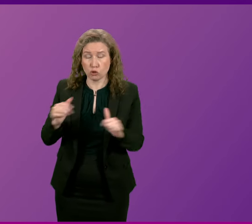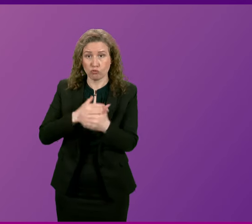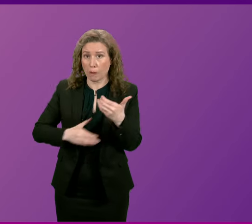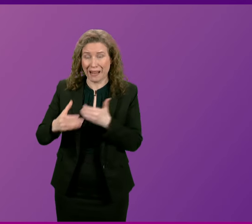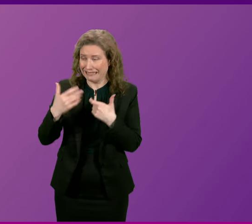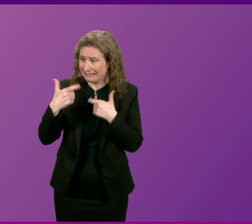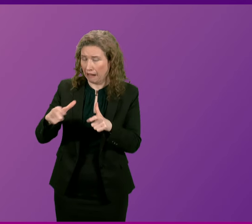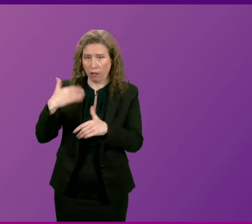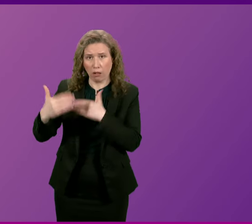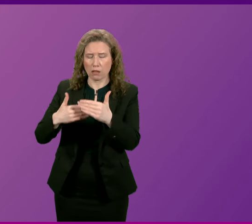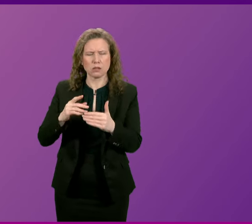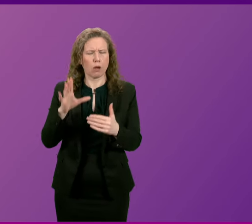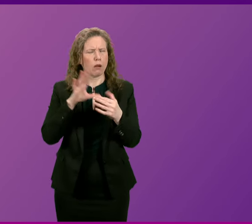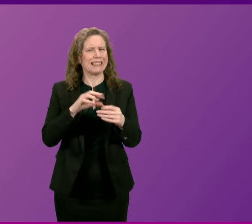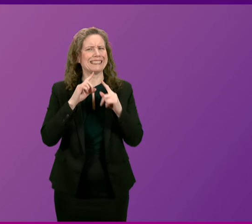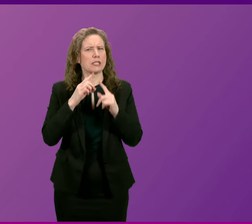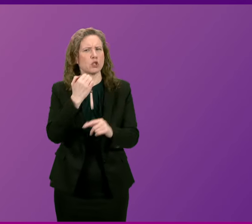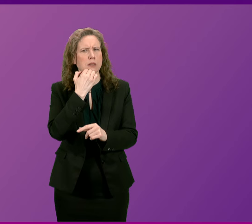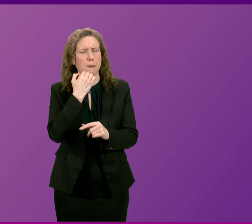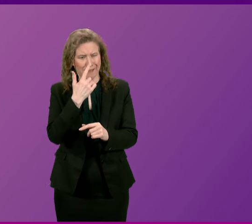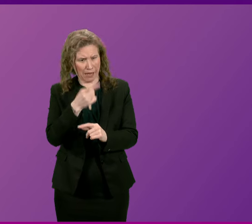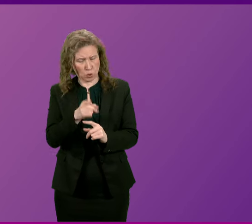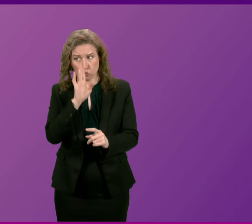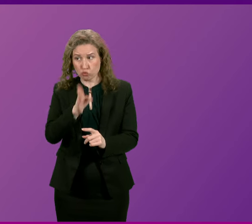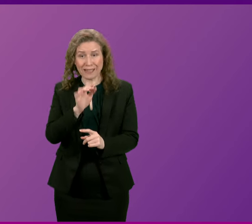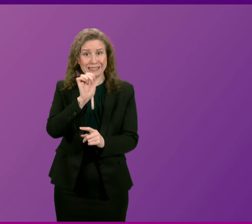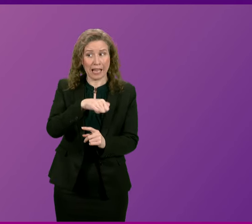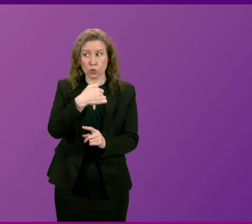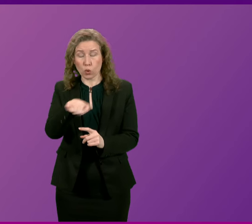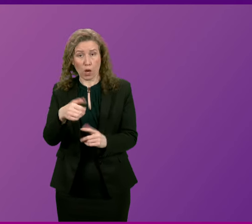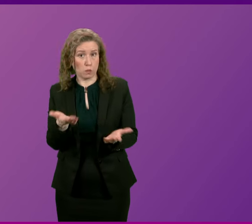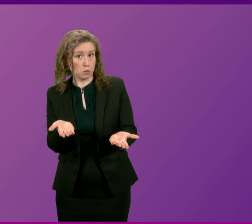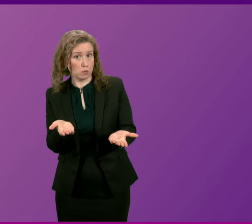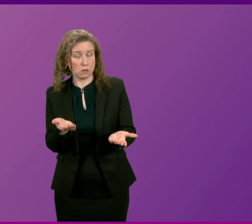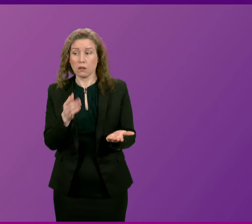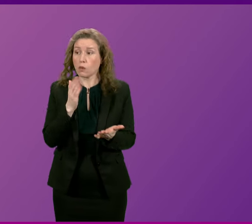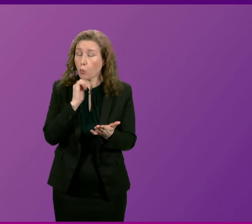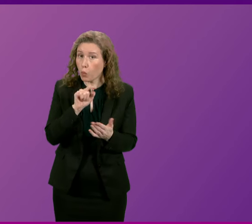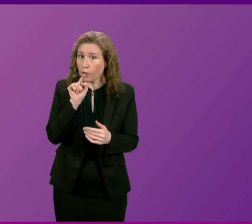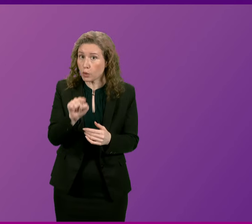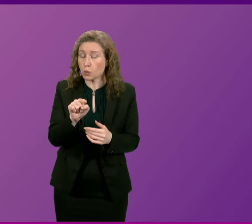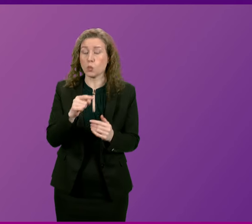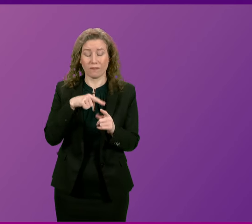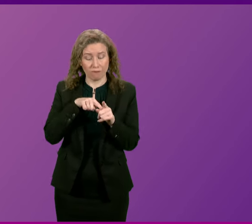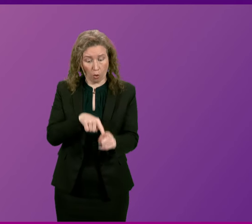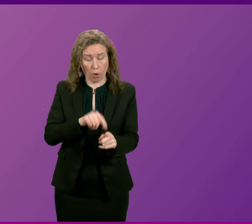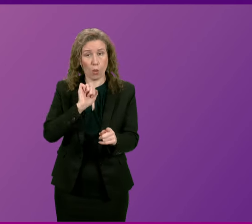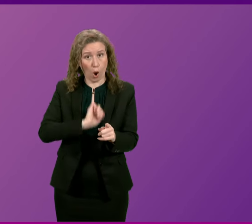On teacher numbers, can he just give a straight yes or no answer? Will he stick to his pledge